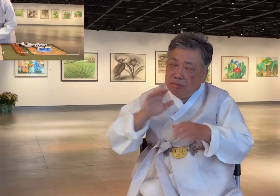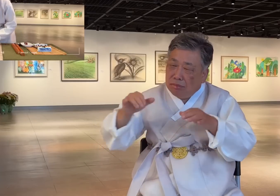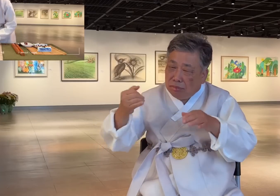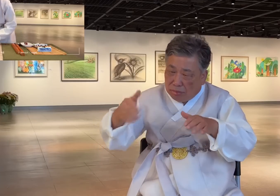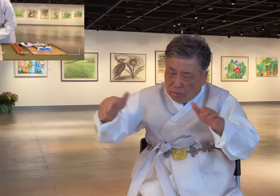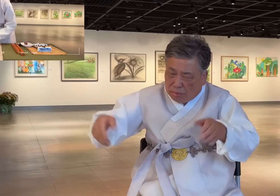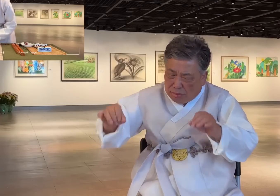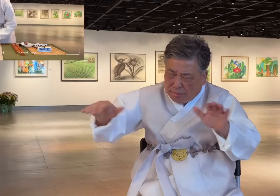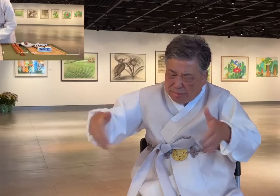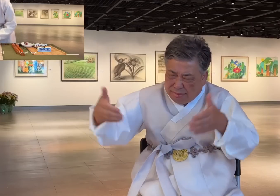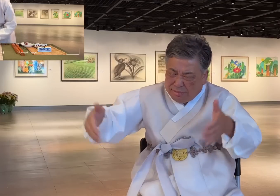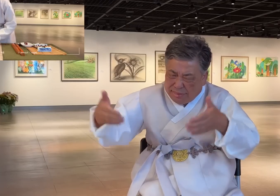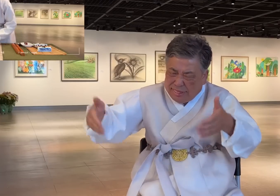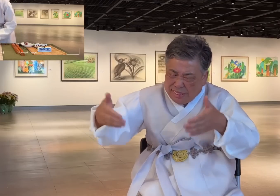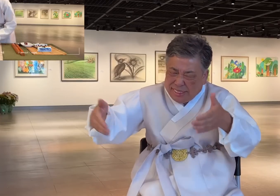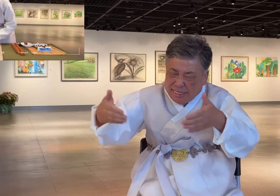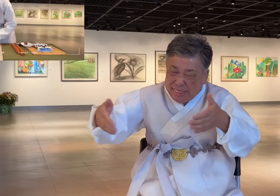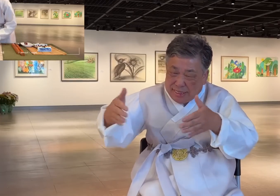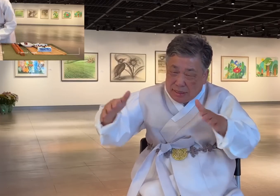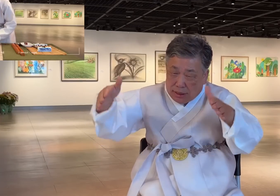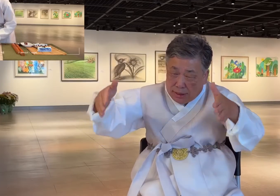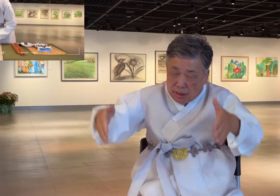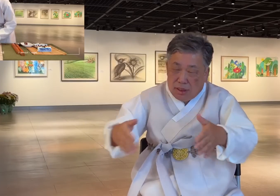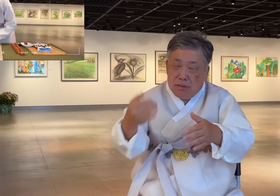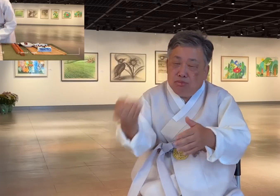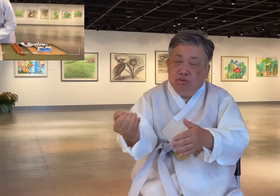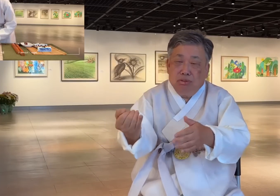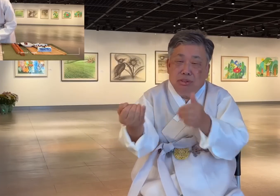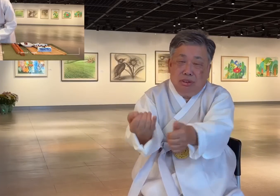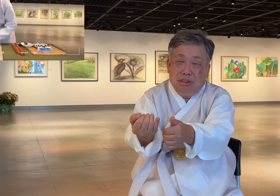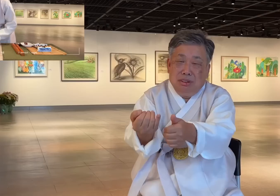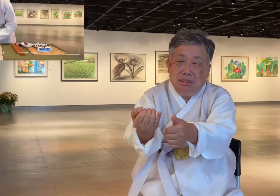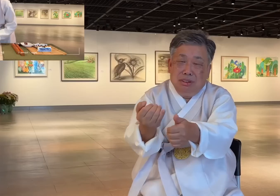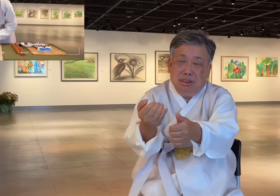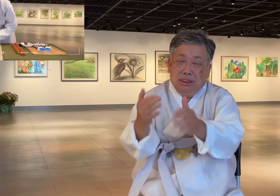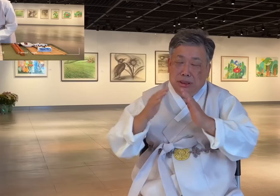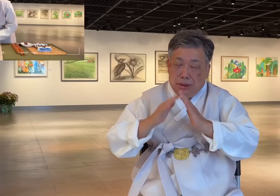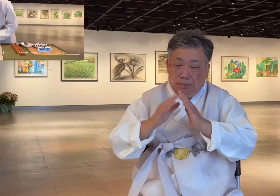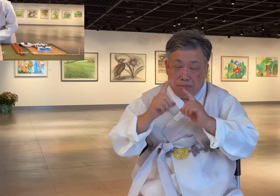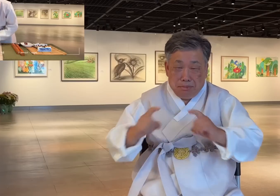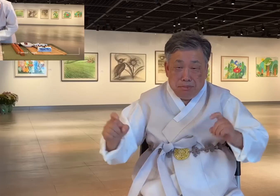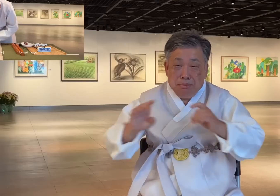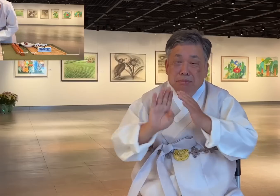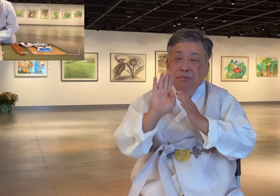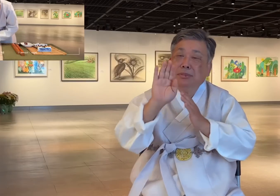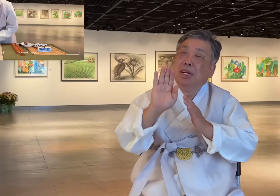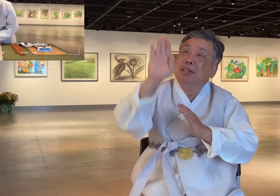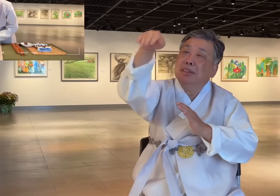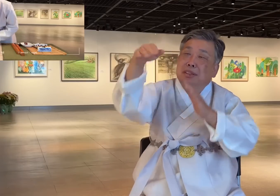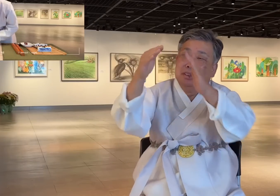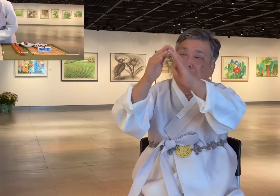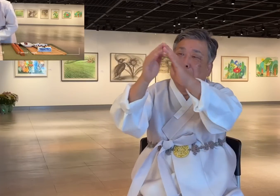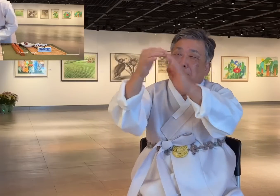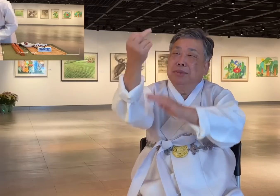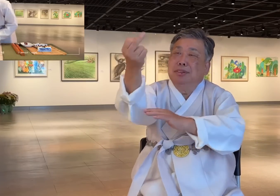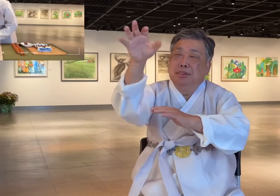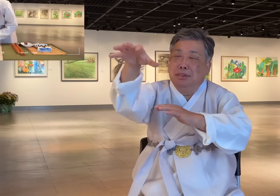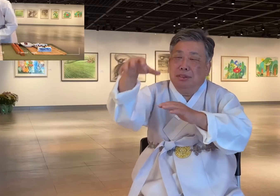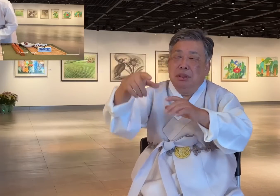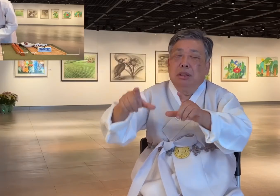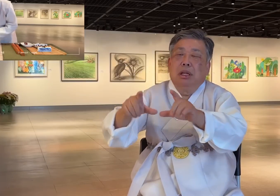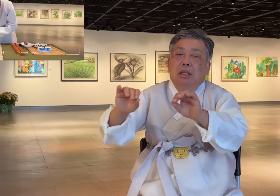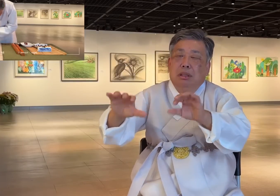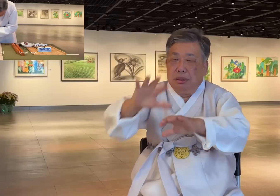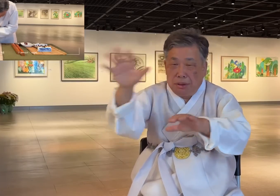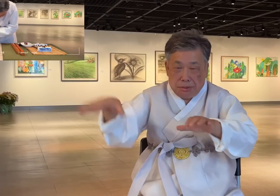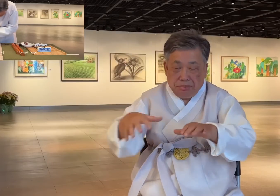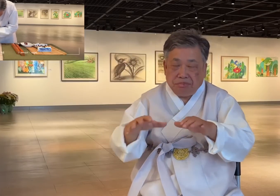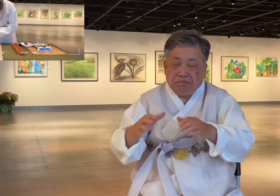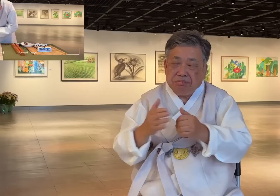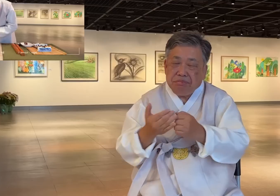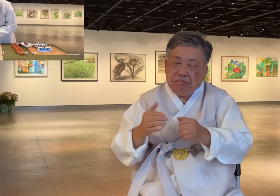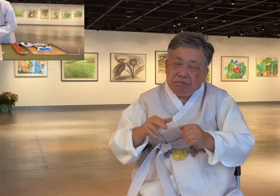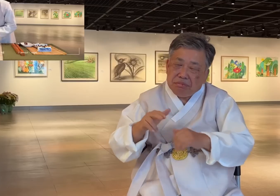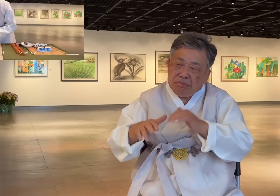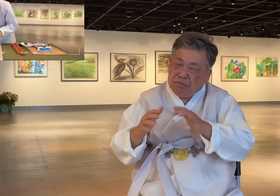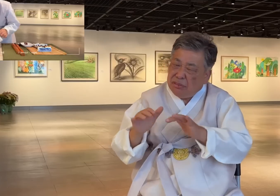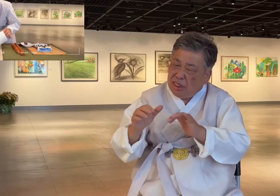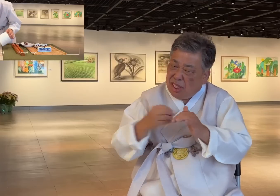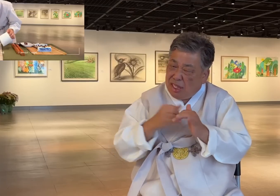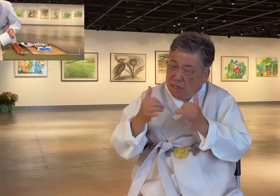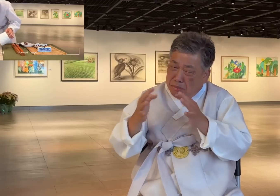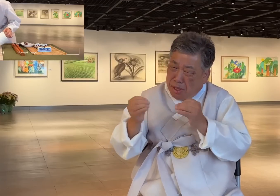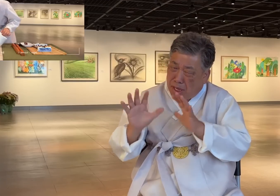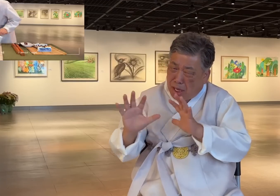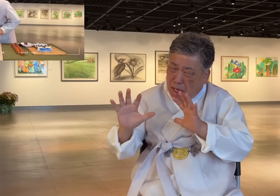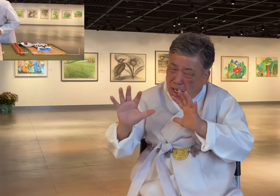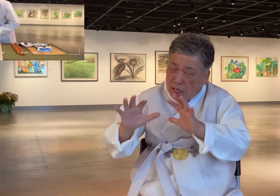A funeral was held on the mountain in front of the couple's house, and